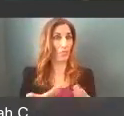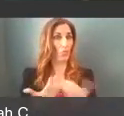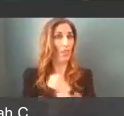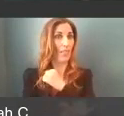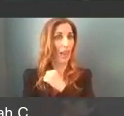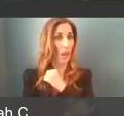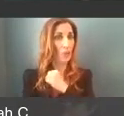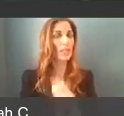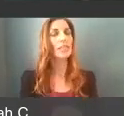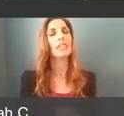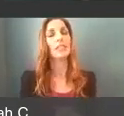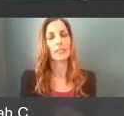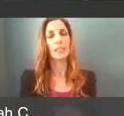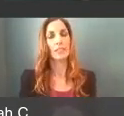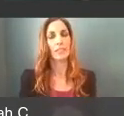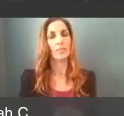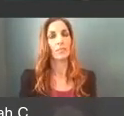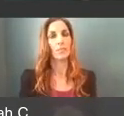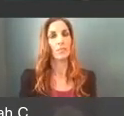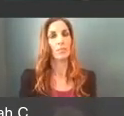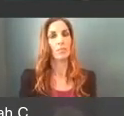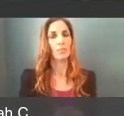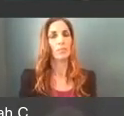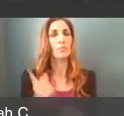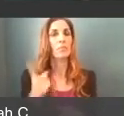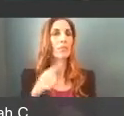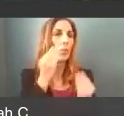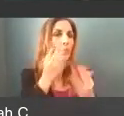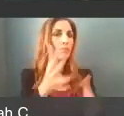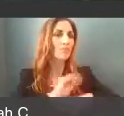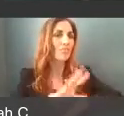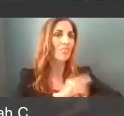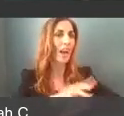they'll be giving advice to our school superintendents this week.